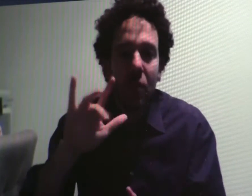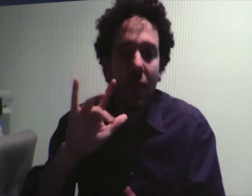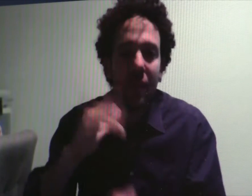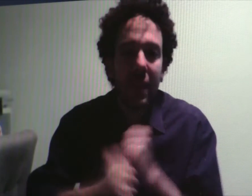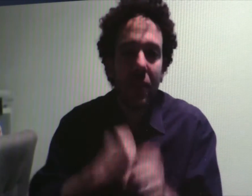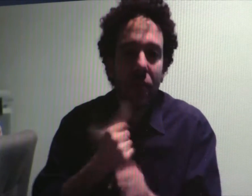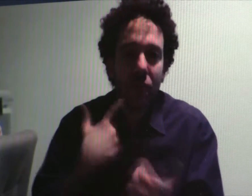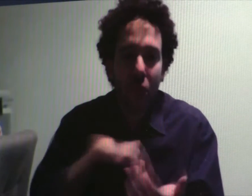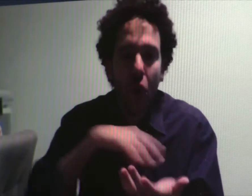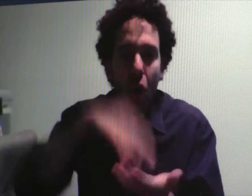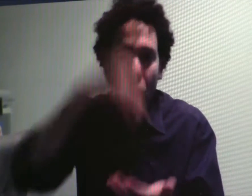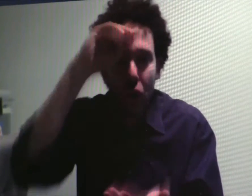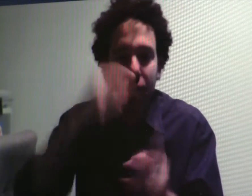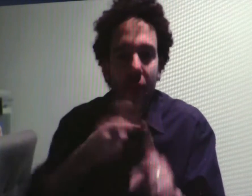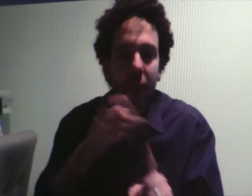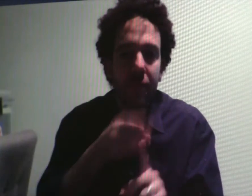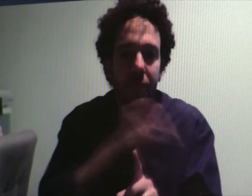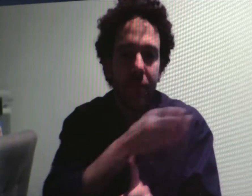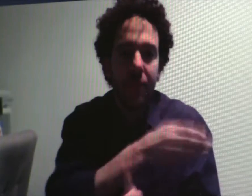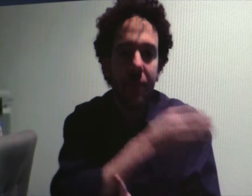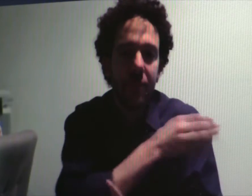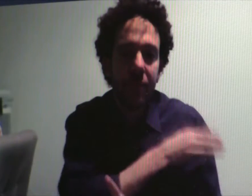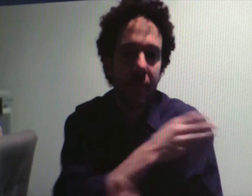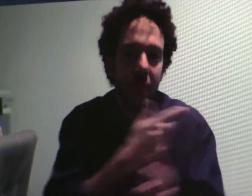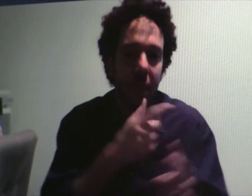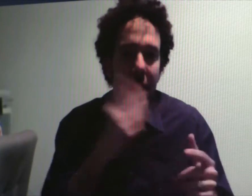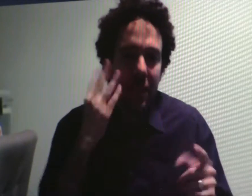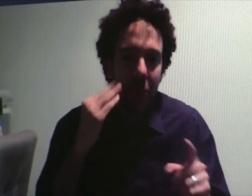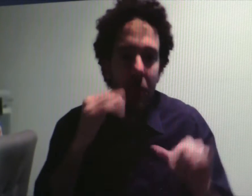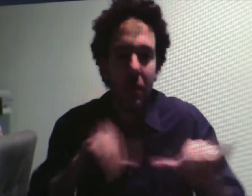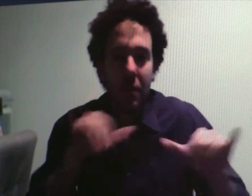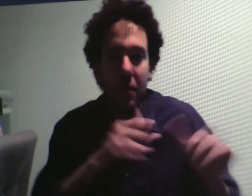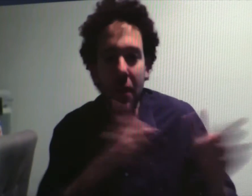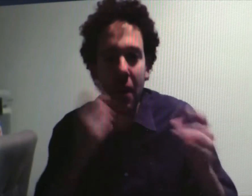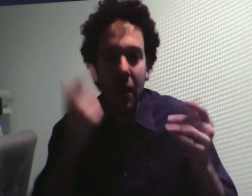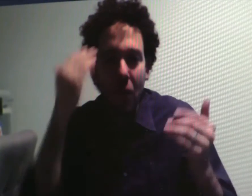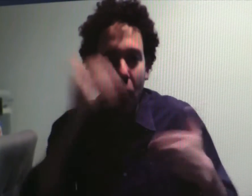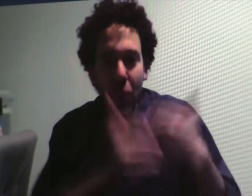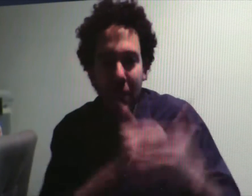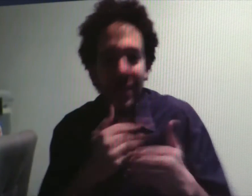for twenty five years now. And we have learned a lot from previous experiences, patterns, and the process.